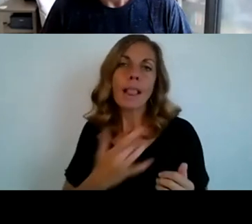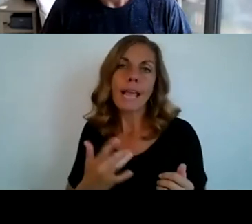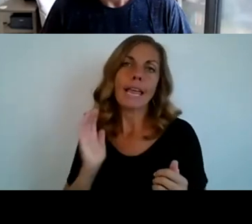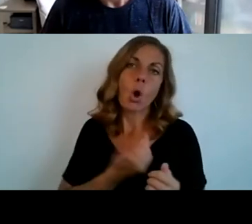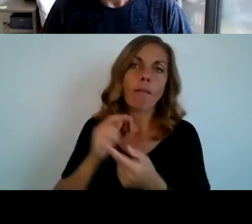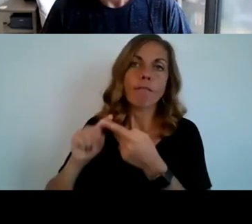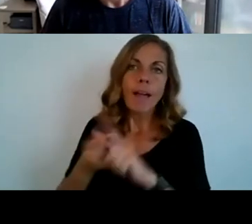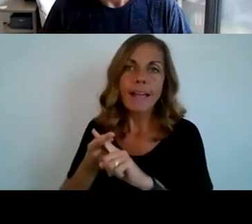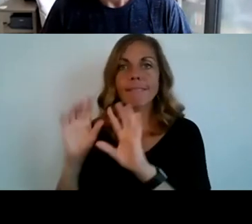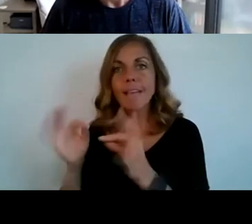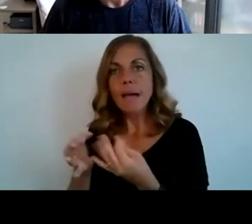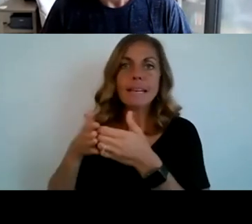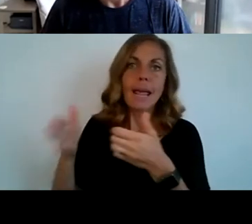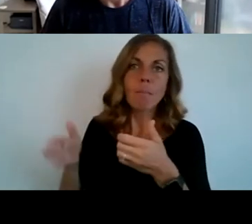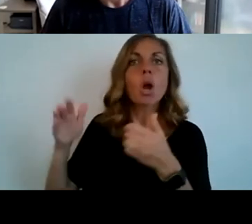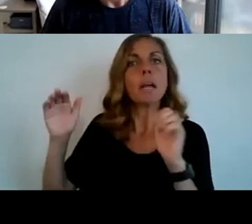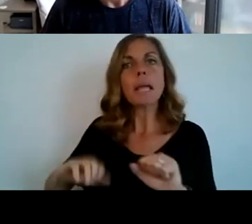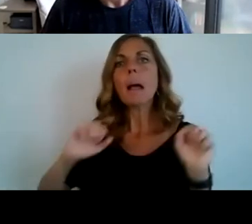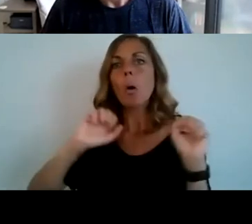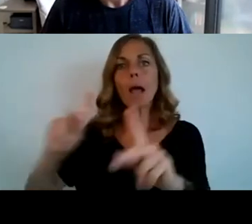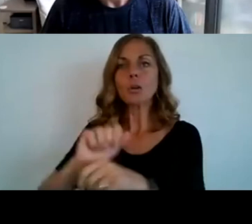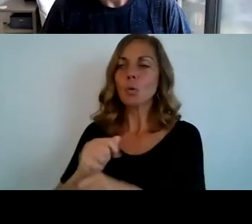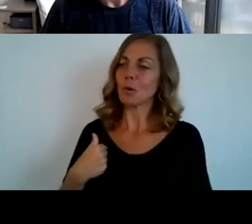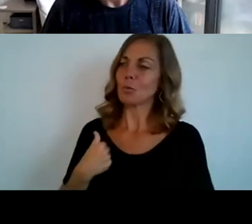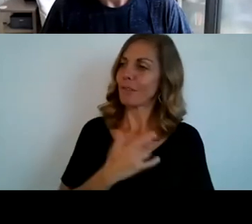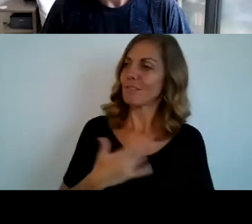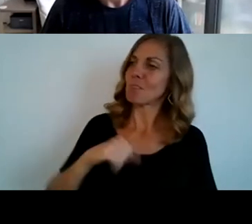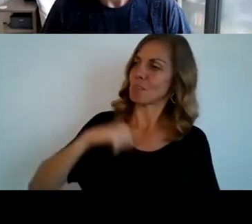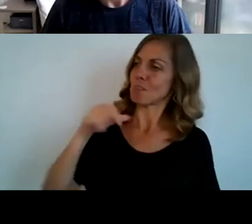able to return to work in a way that we can be proud of.